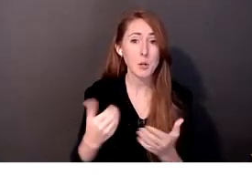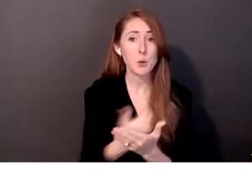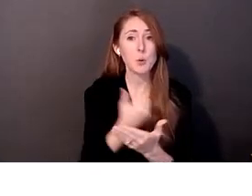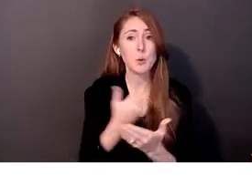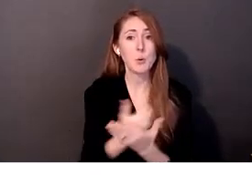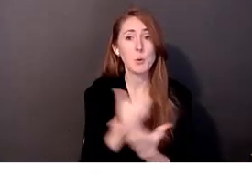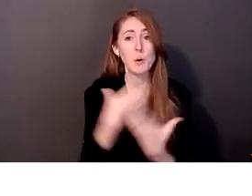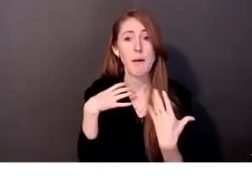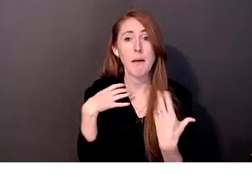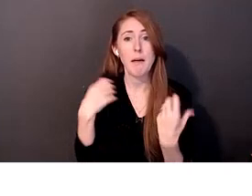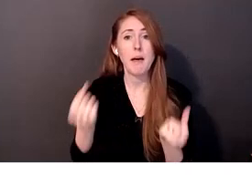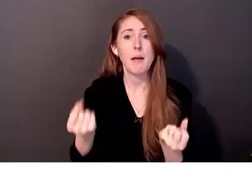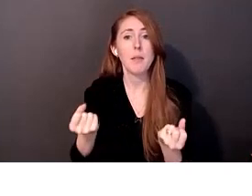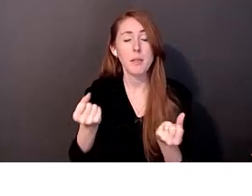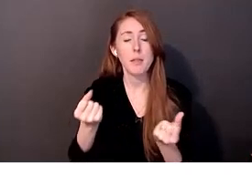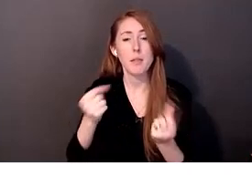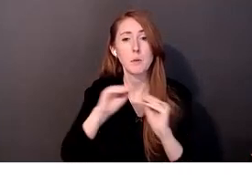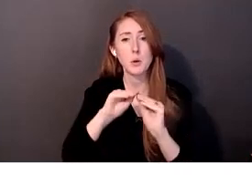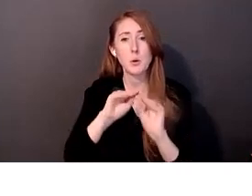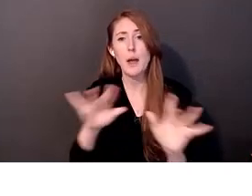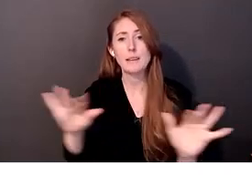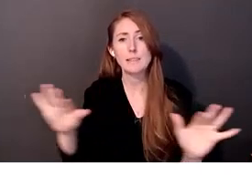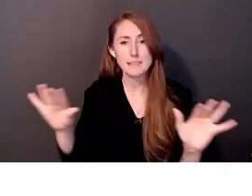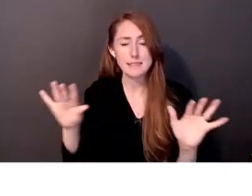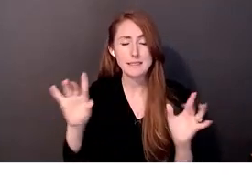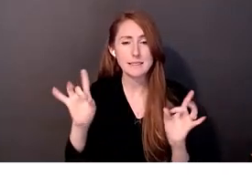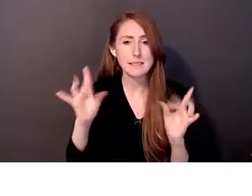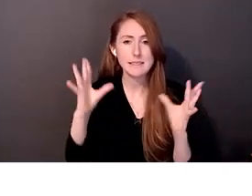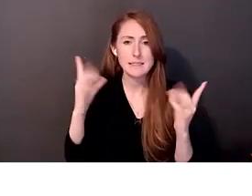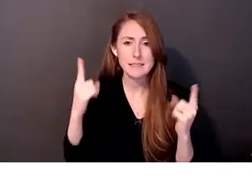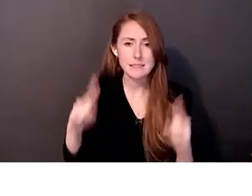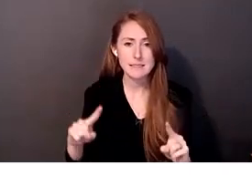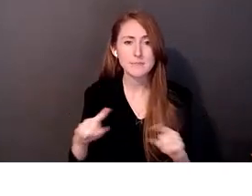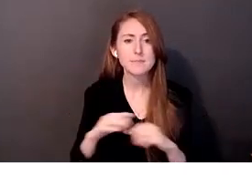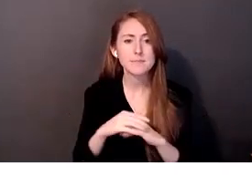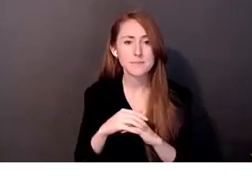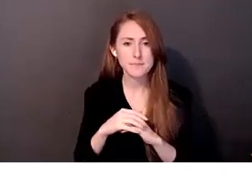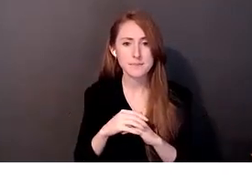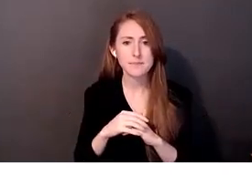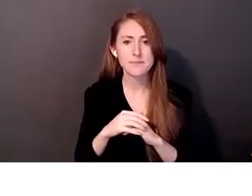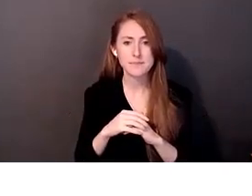So they have resources related to meeting the needs of clients, resources related to public health